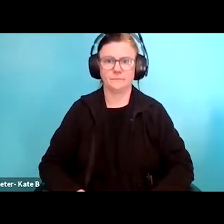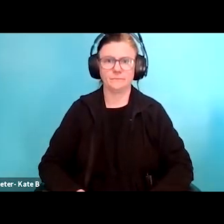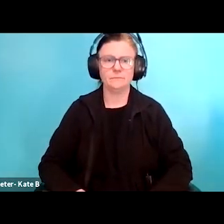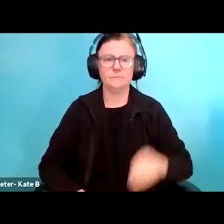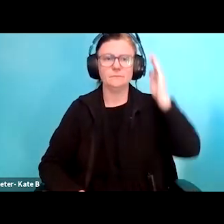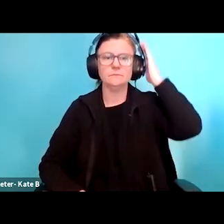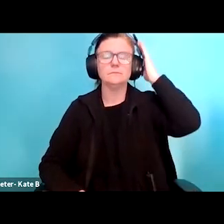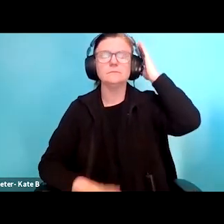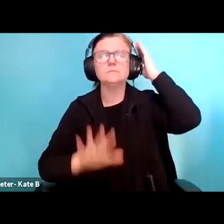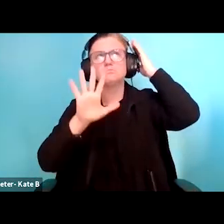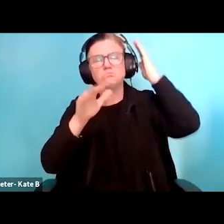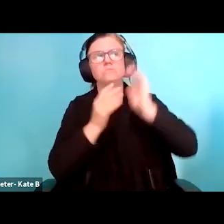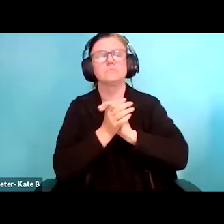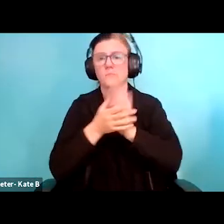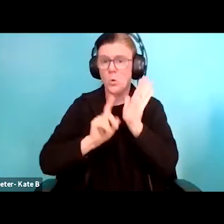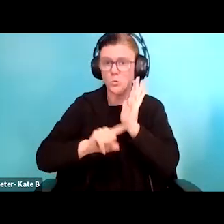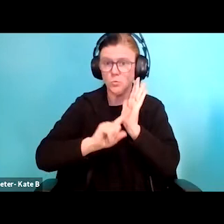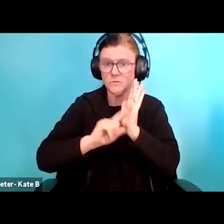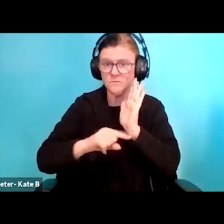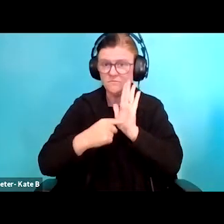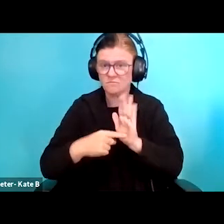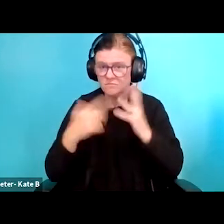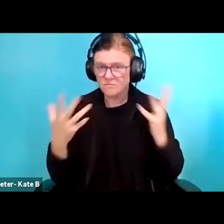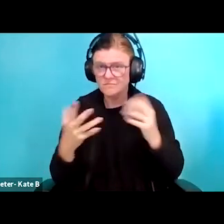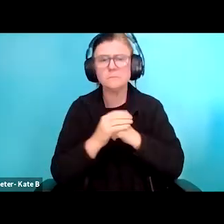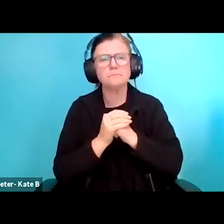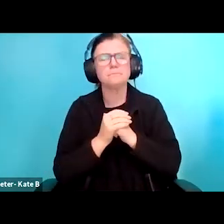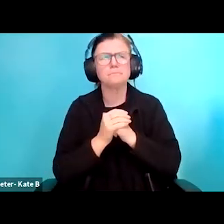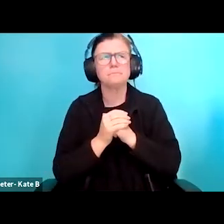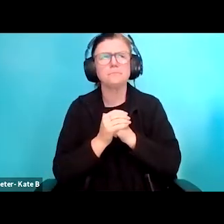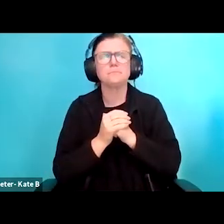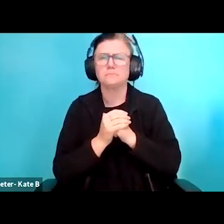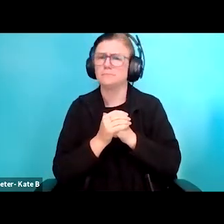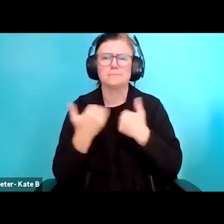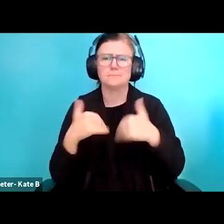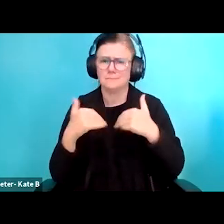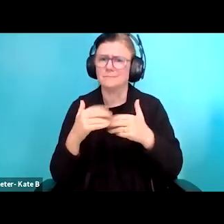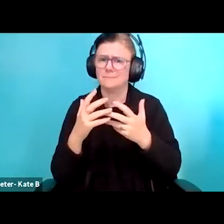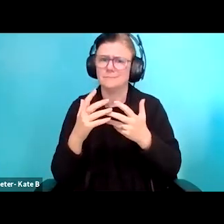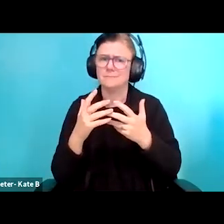So if we look at the literature it's actually quite as well established on social isolation